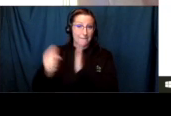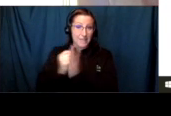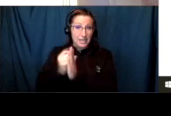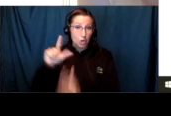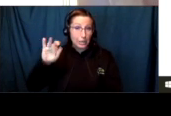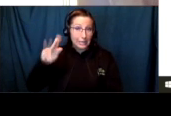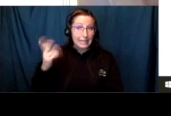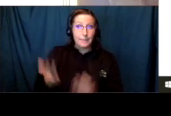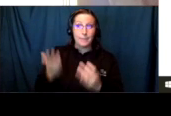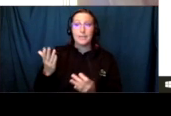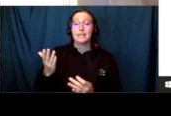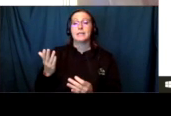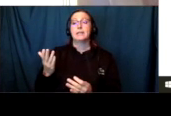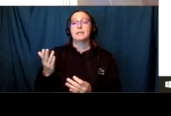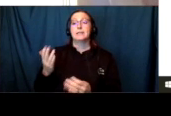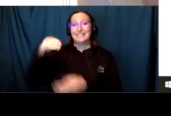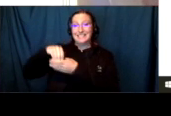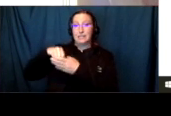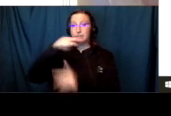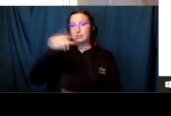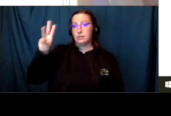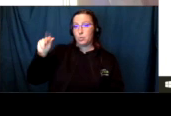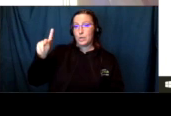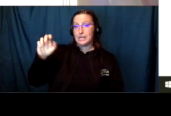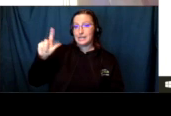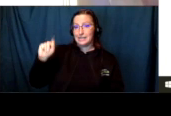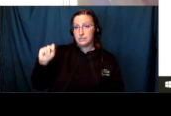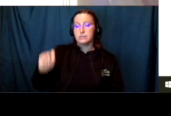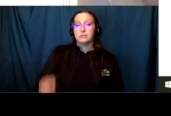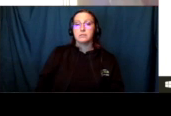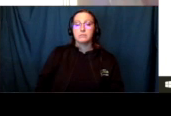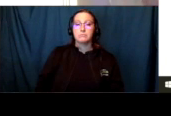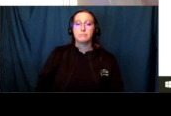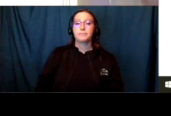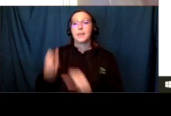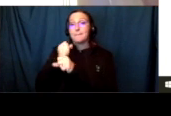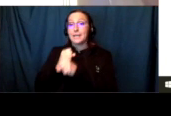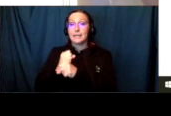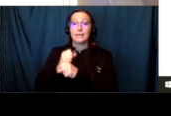inside of my Wakelet. So I might have on making auditory sandwich or how to